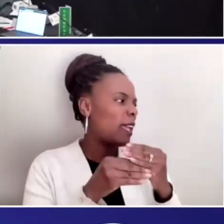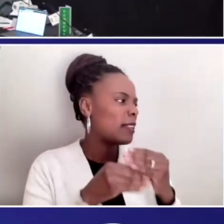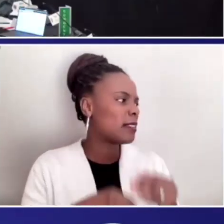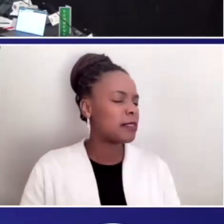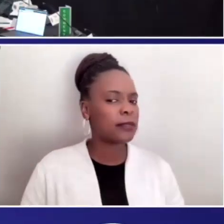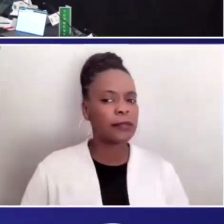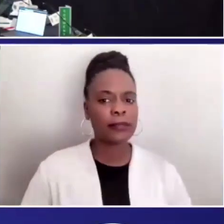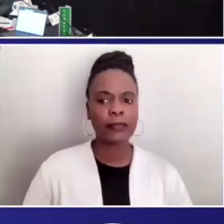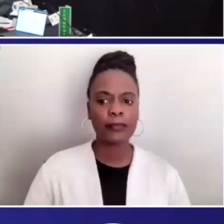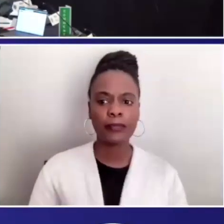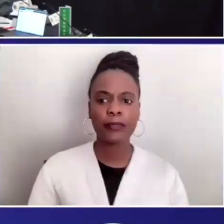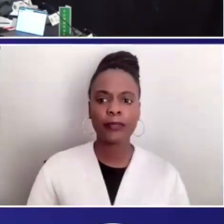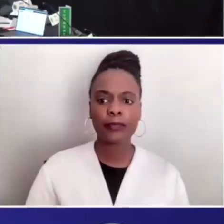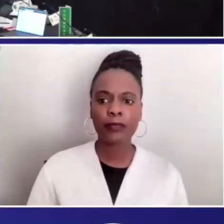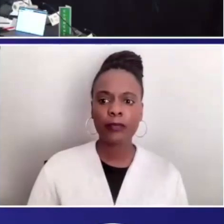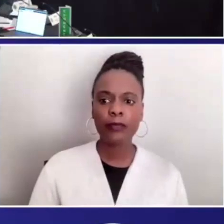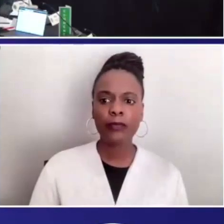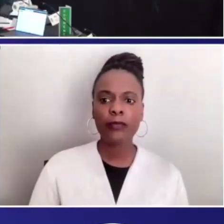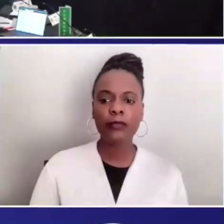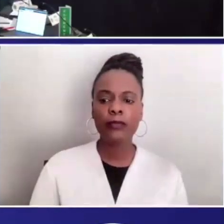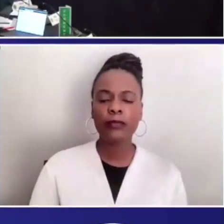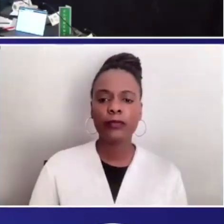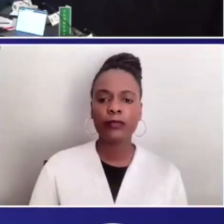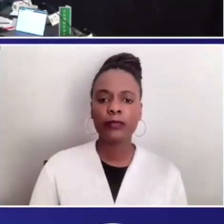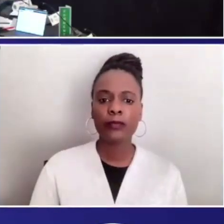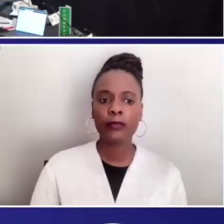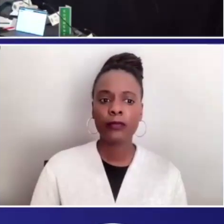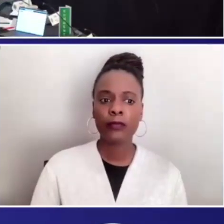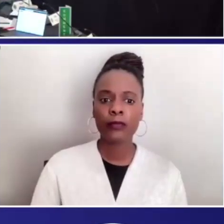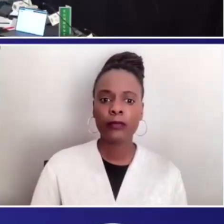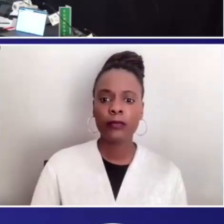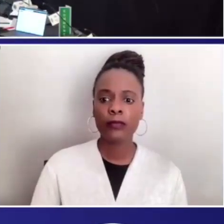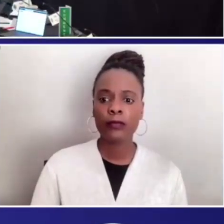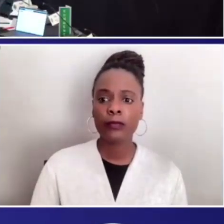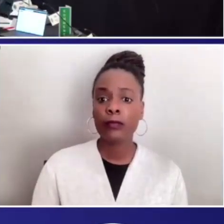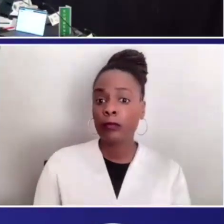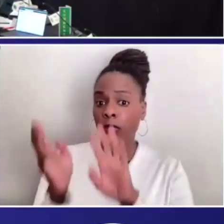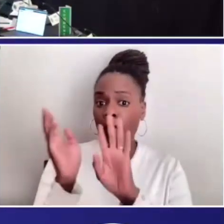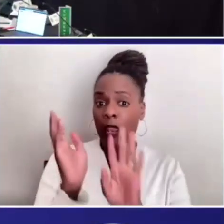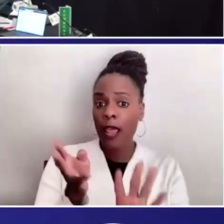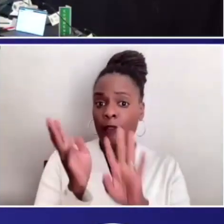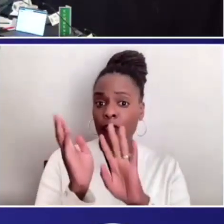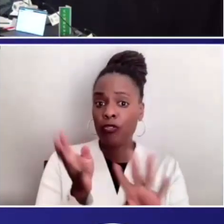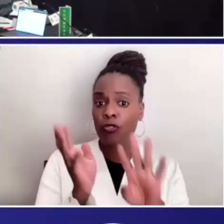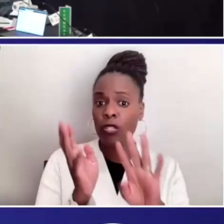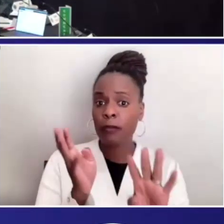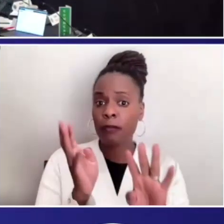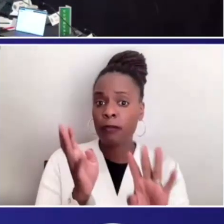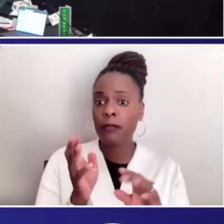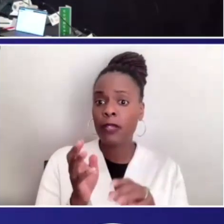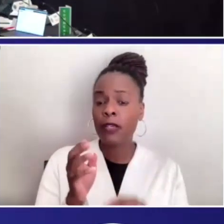Can we -- live stream, guys, will you -- Jake will tell you what to add and where.